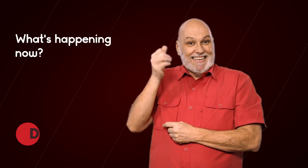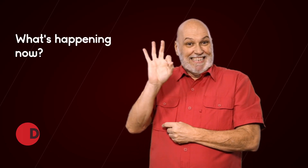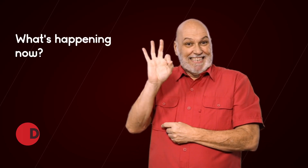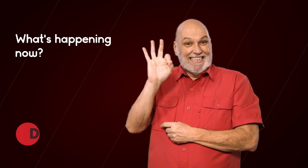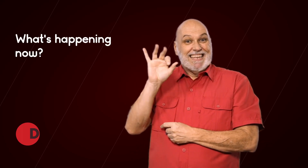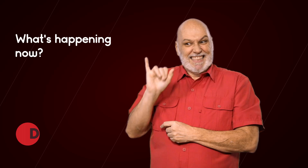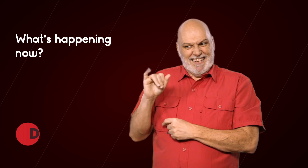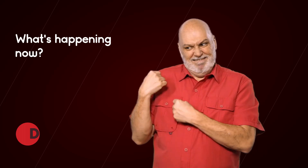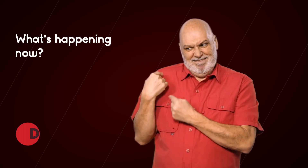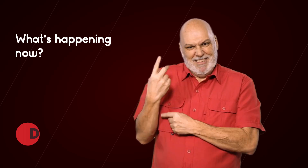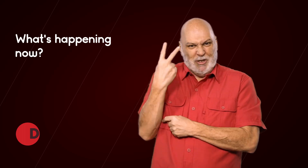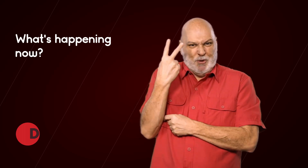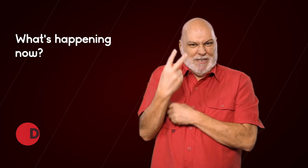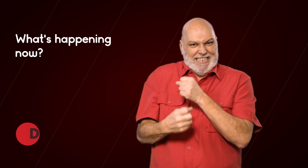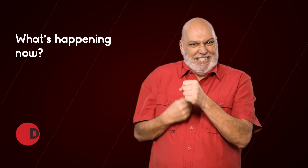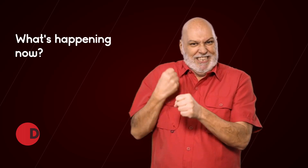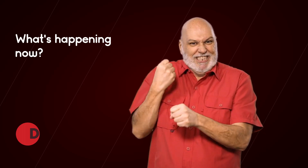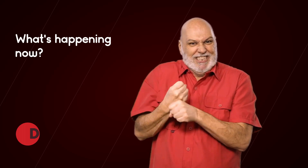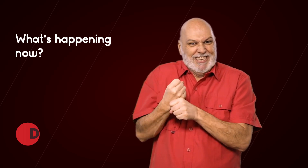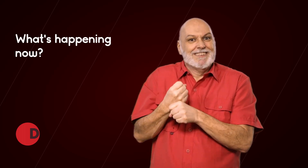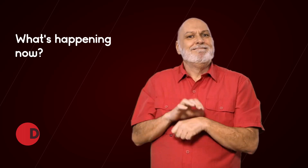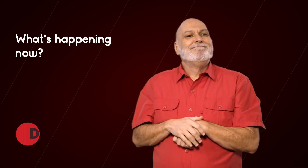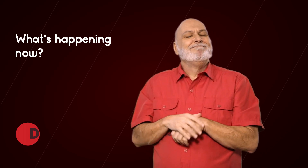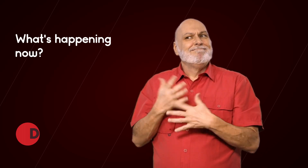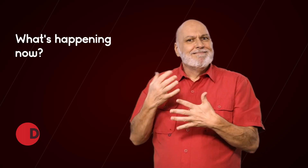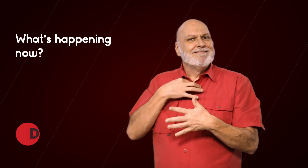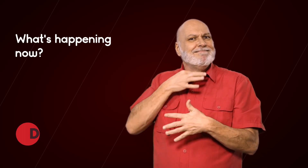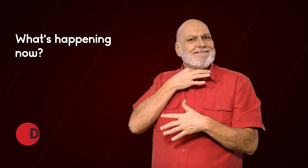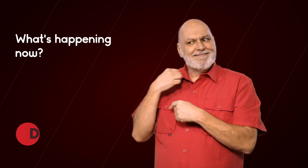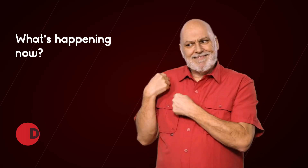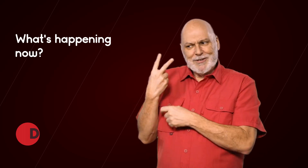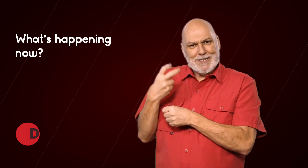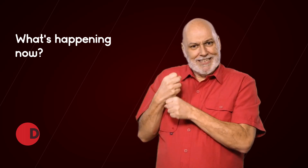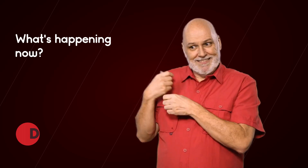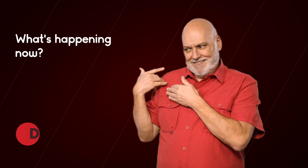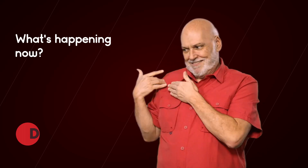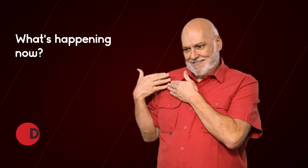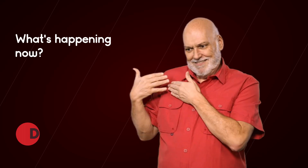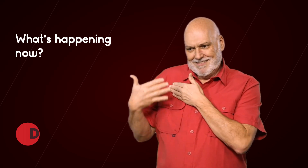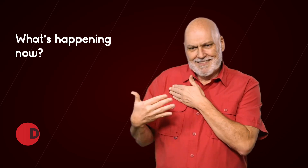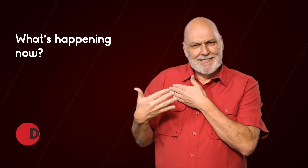That was in 2019… that’s two years ago…